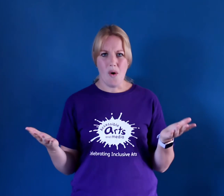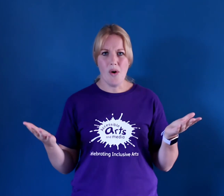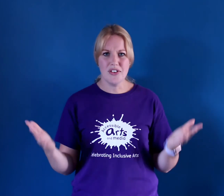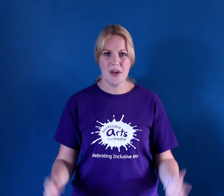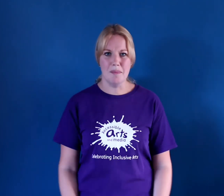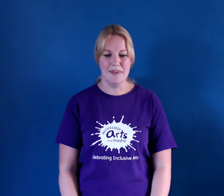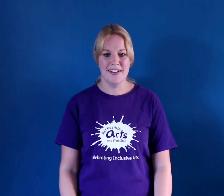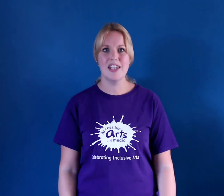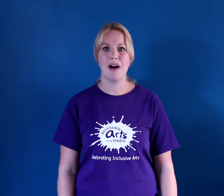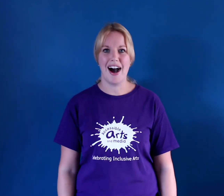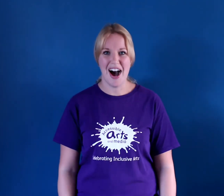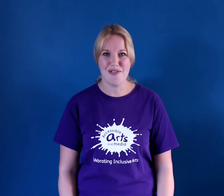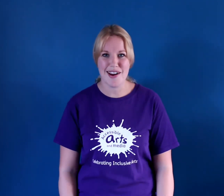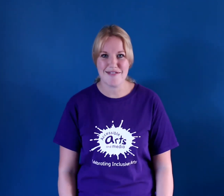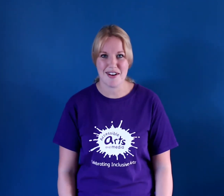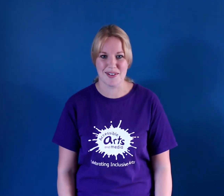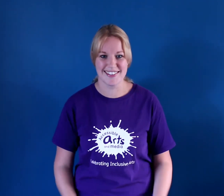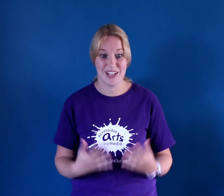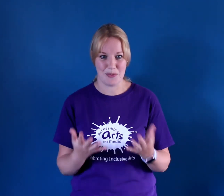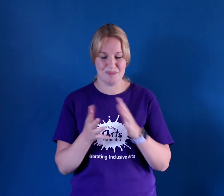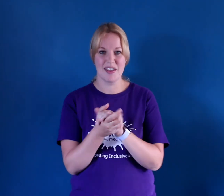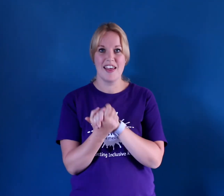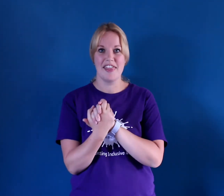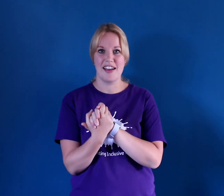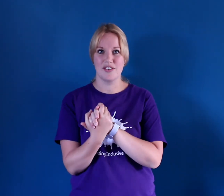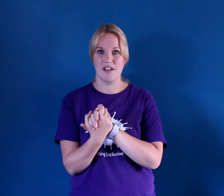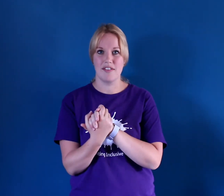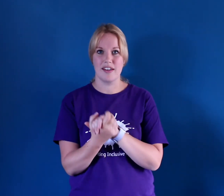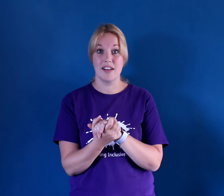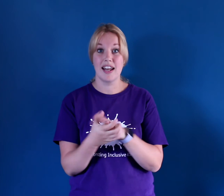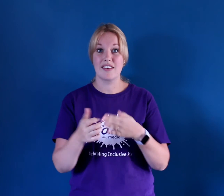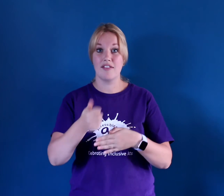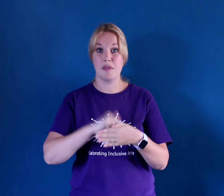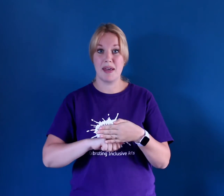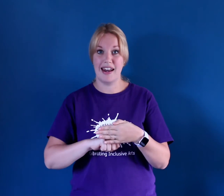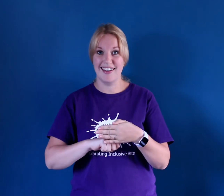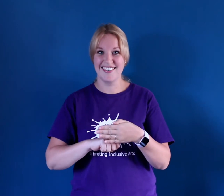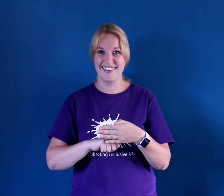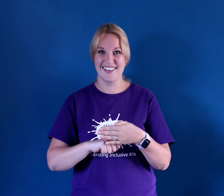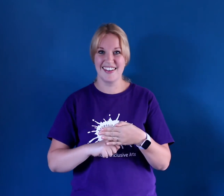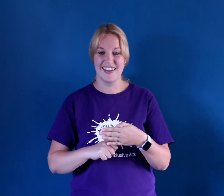Awesome. you are half-way through. So. That is good gravy. Let’s go from the beginning